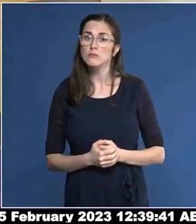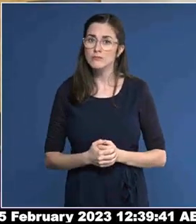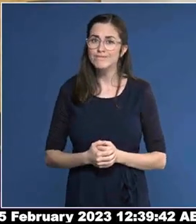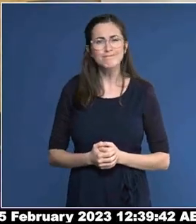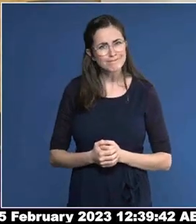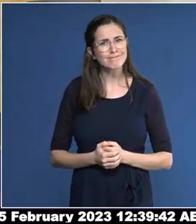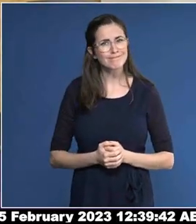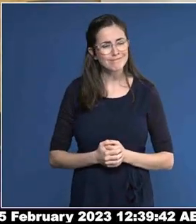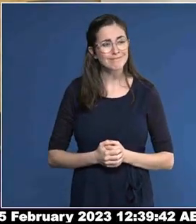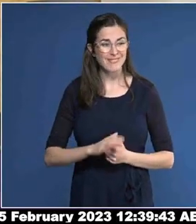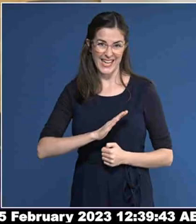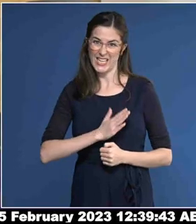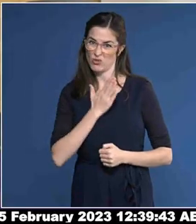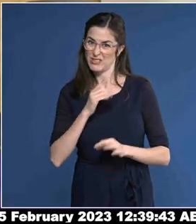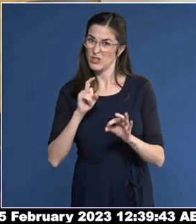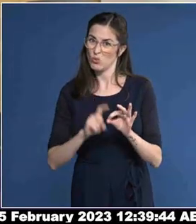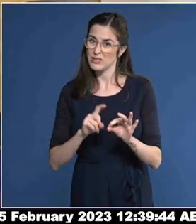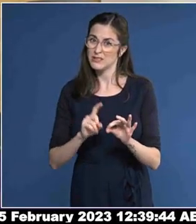approach with a board.